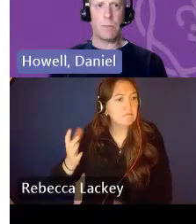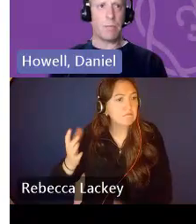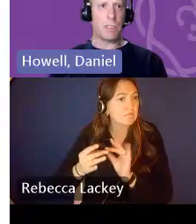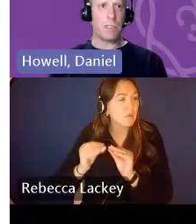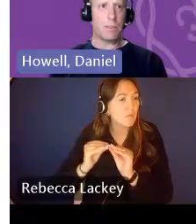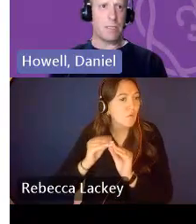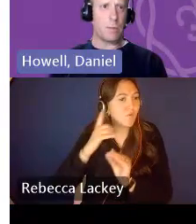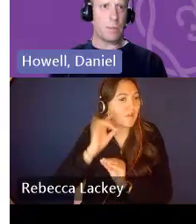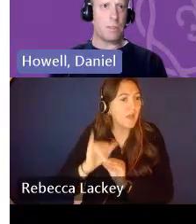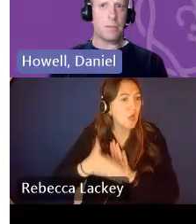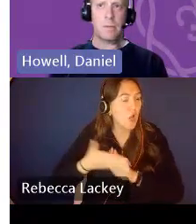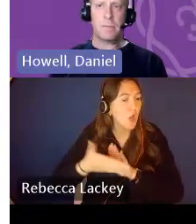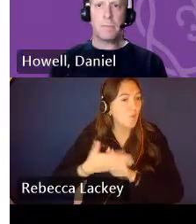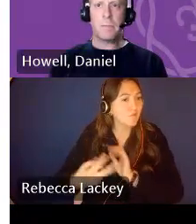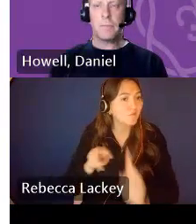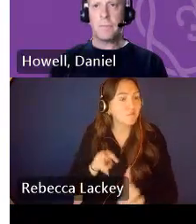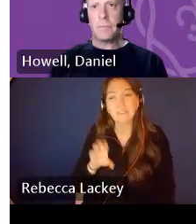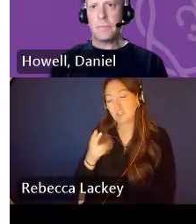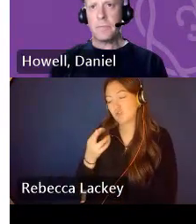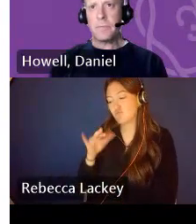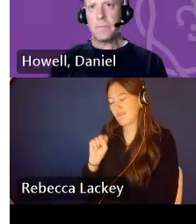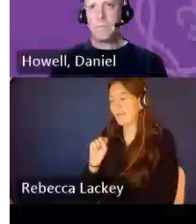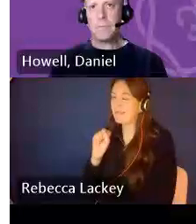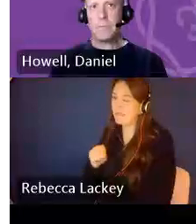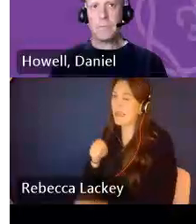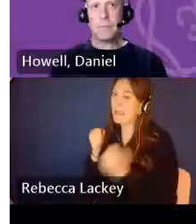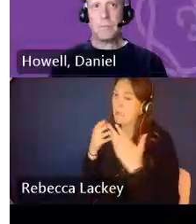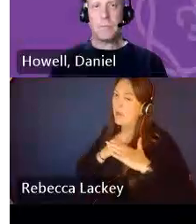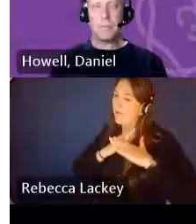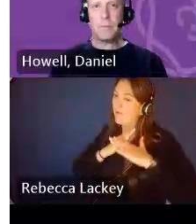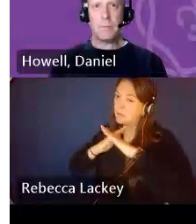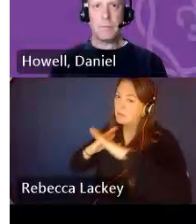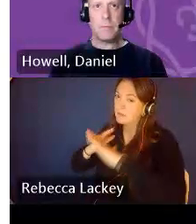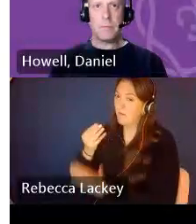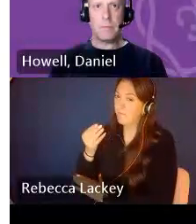from an operation standoint it's there are a lot of obstacles it would be mod's call whether or not